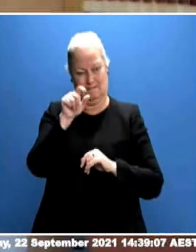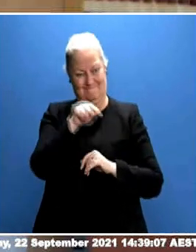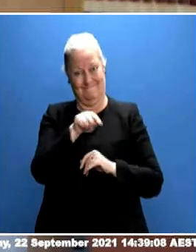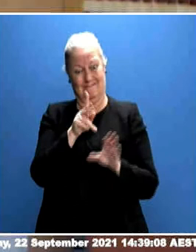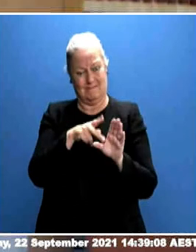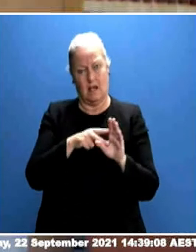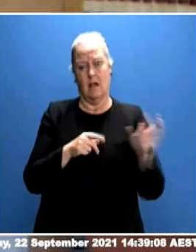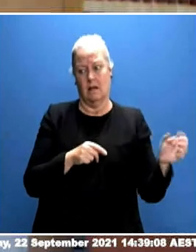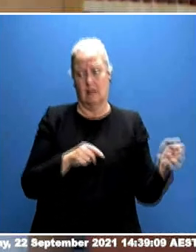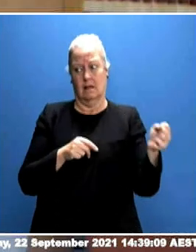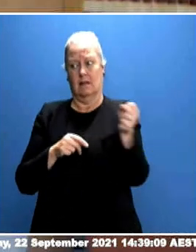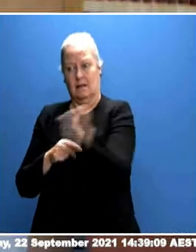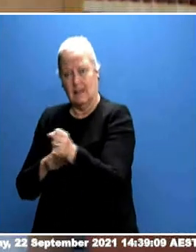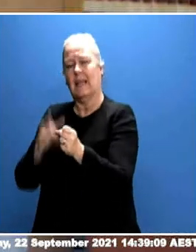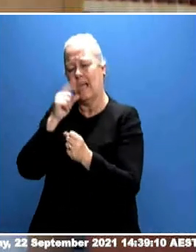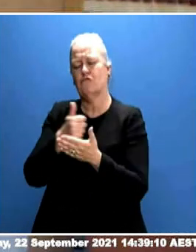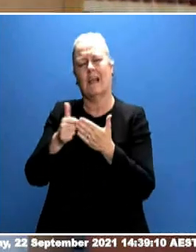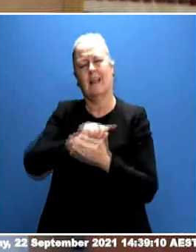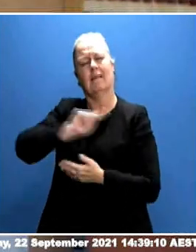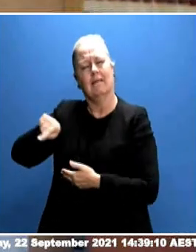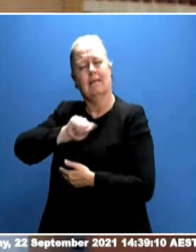basis in person, so we have worked very actively.